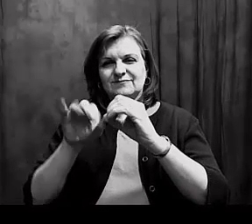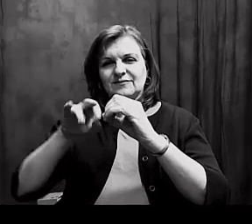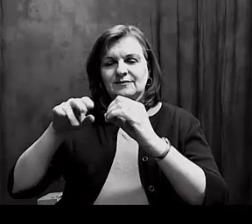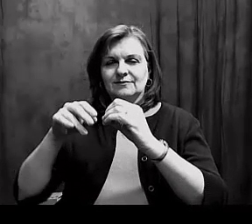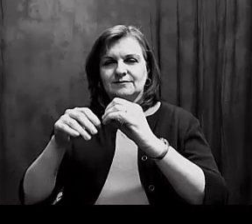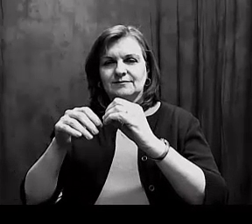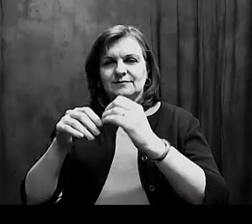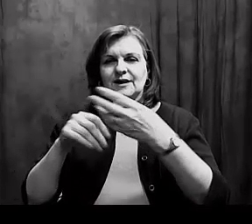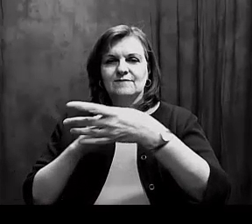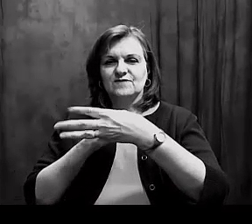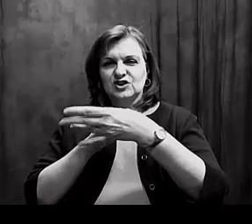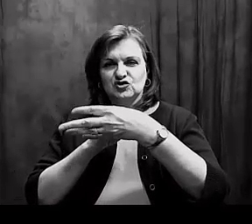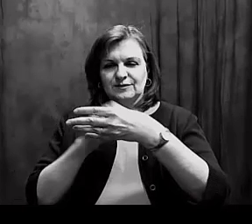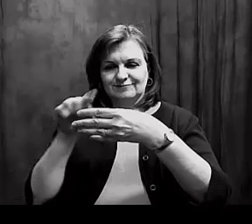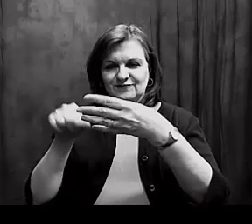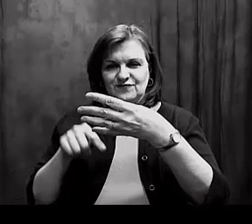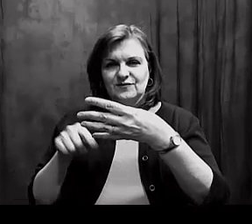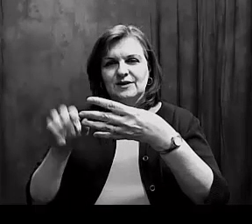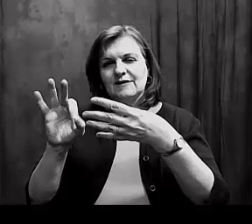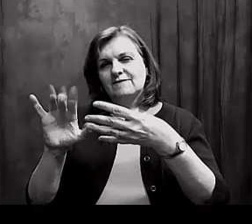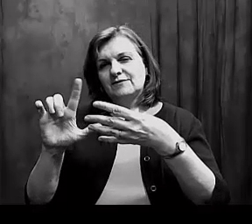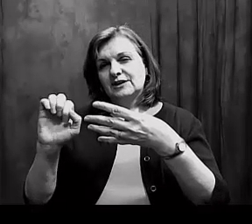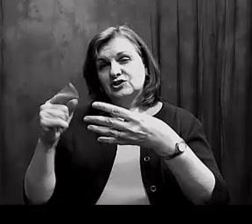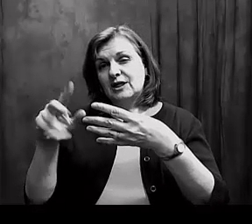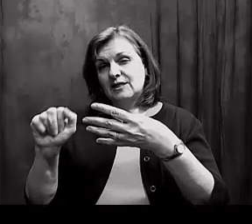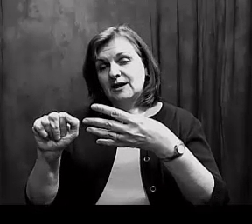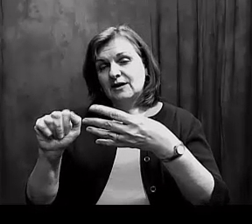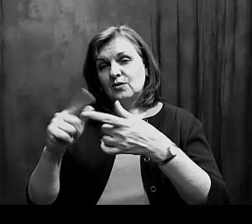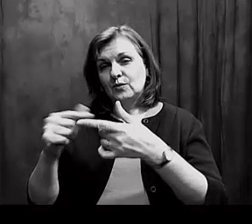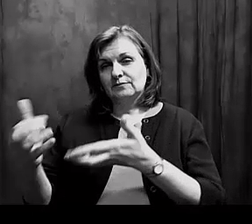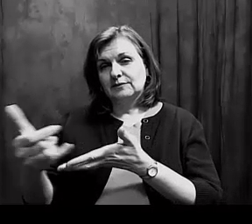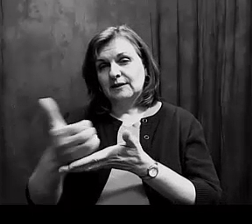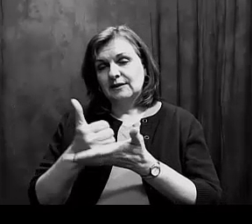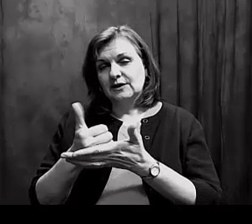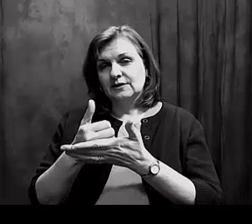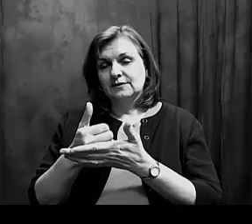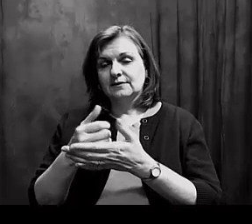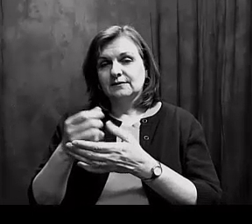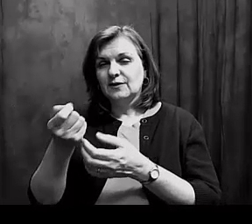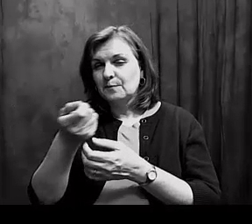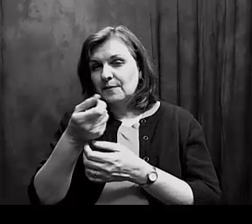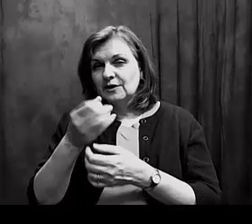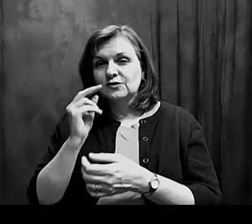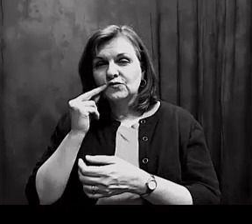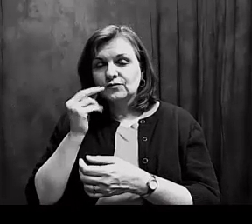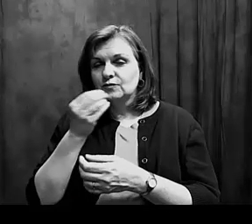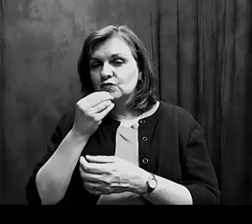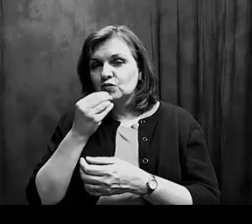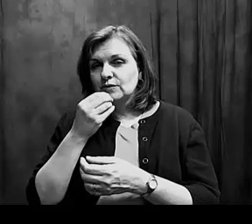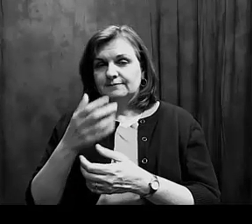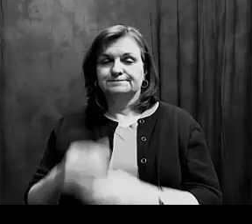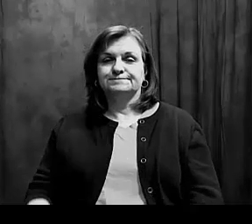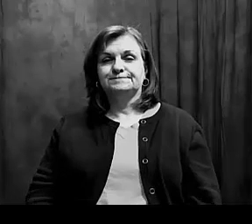or little fingers are going to be acting as filters and picking up these particles as they move through